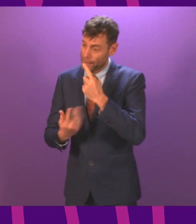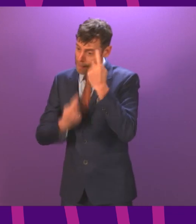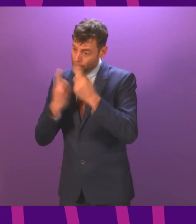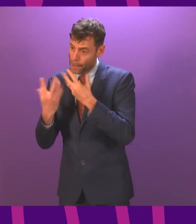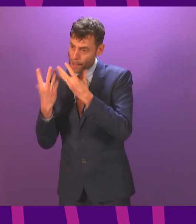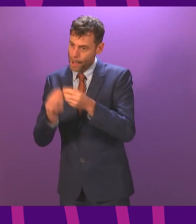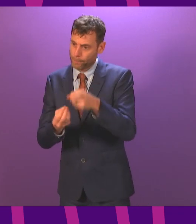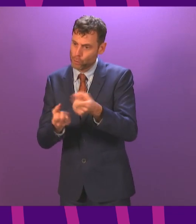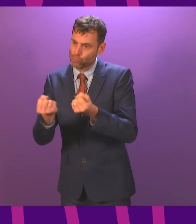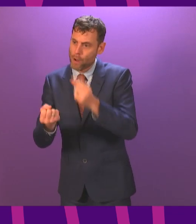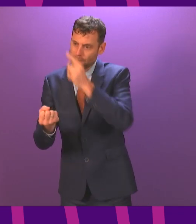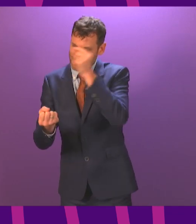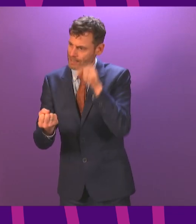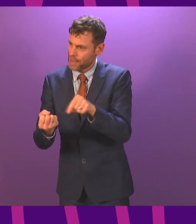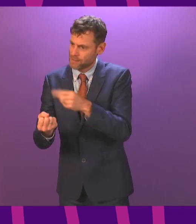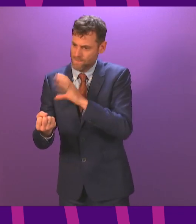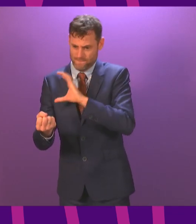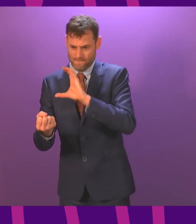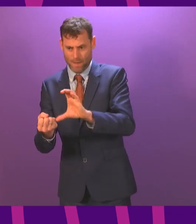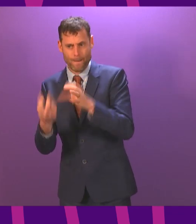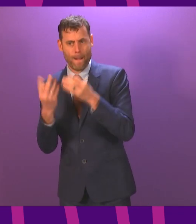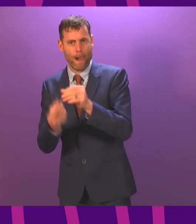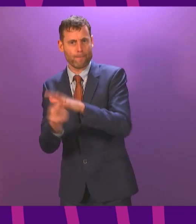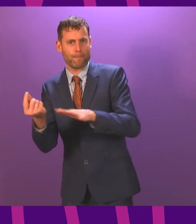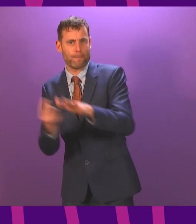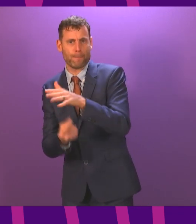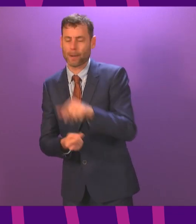who have been affected by the pandemic? The First Minister: We all appreciate—the Government certainly